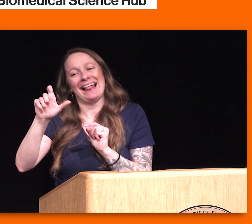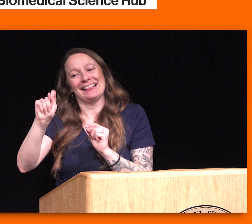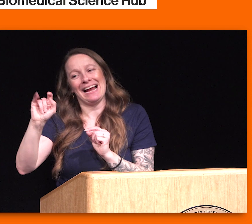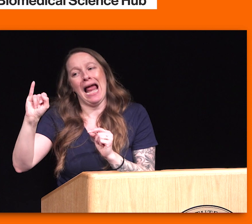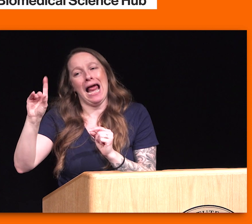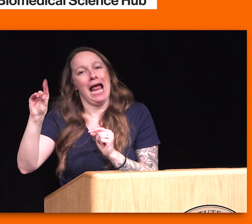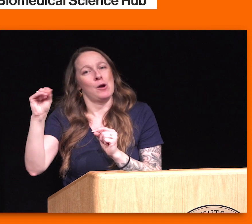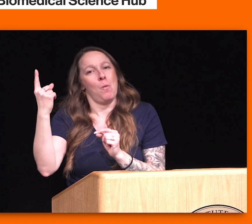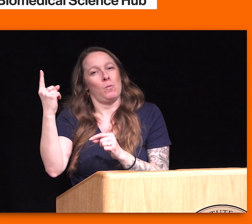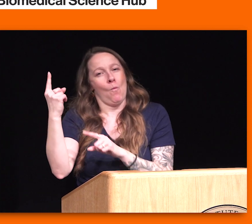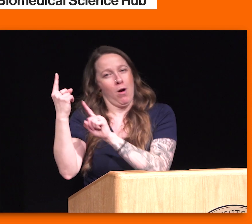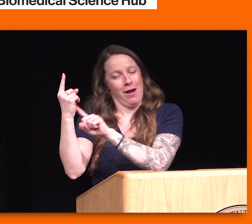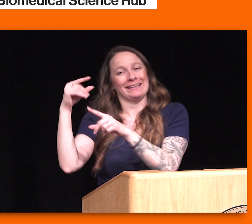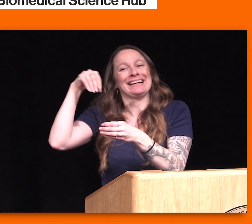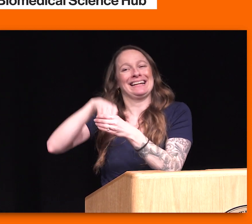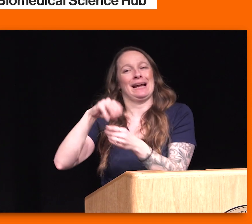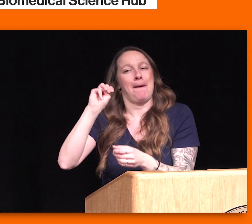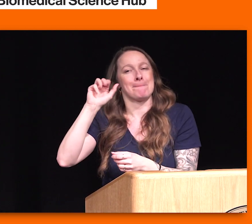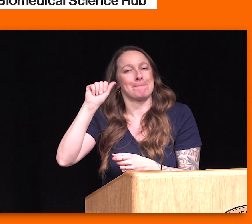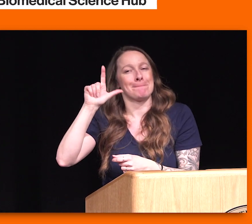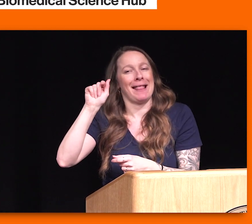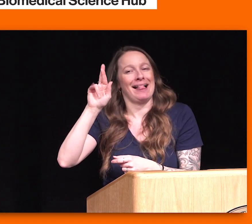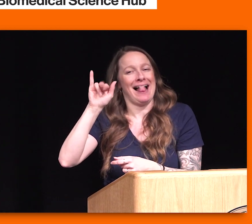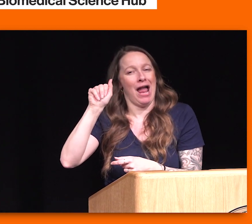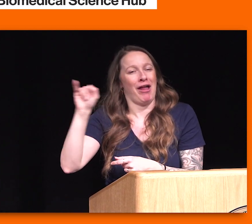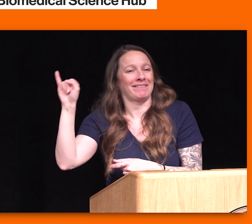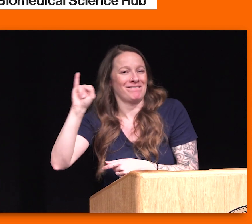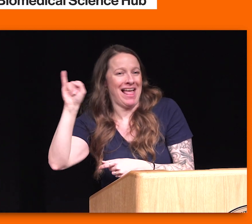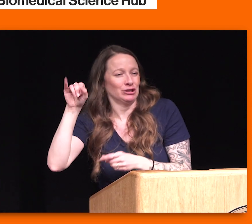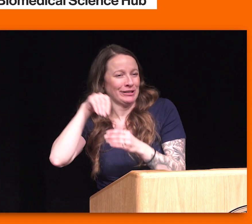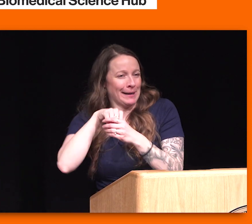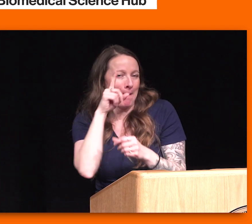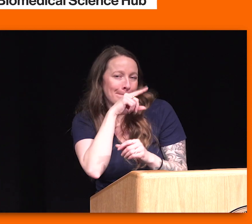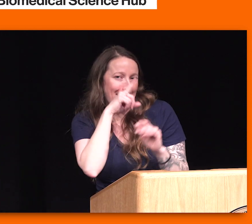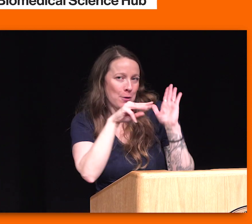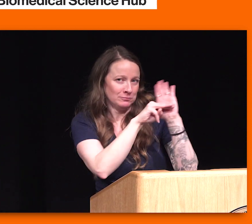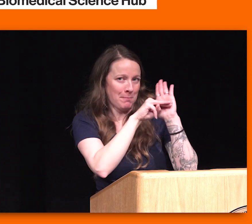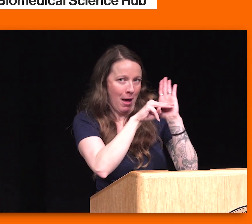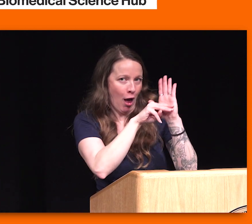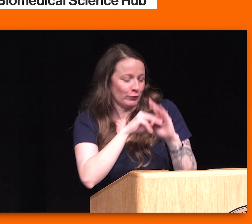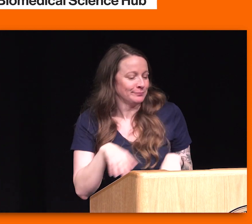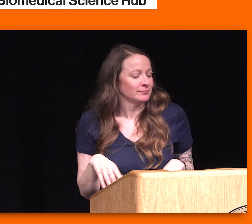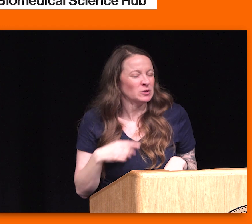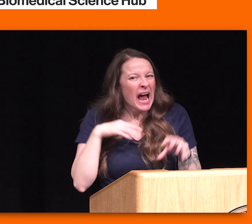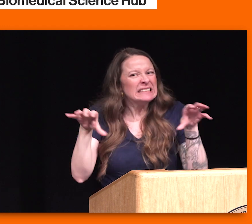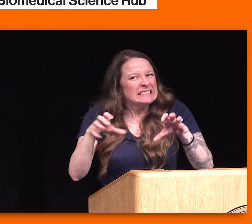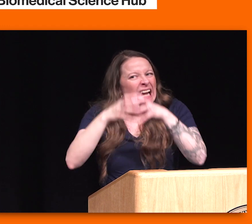And I researched platelets. IDO1 in malarial infections in mice models.